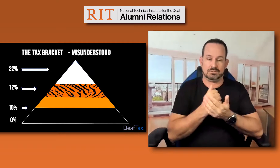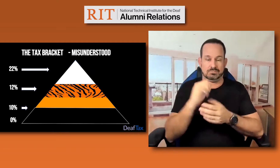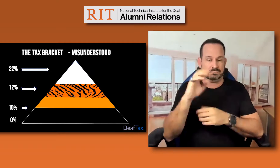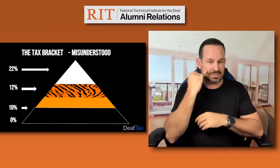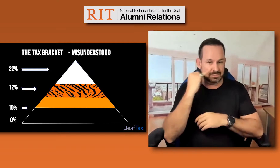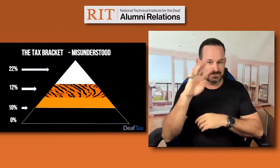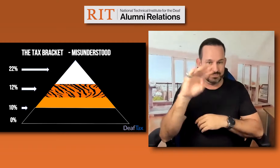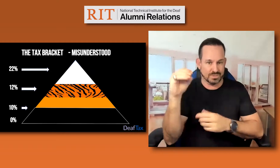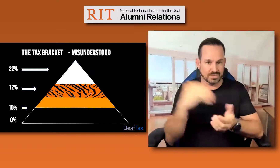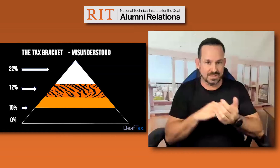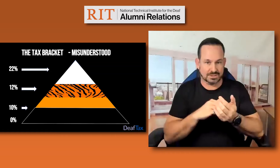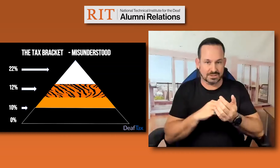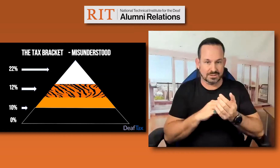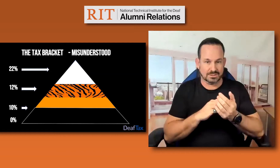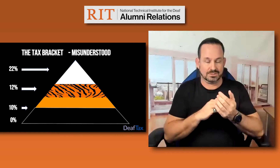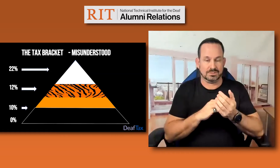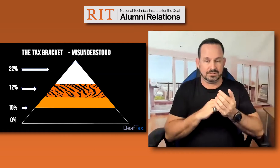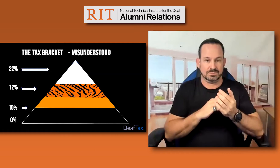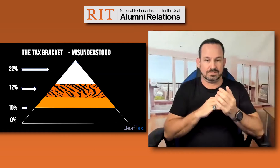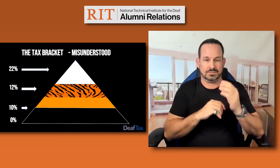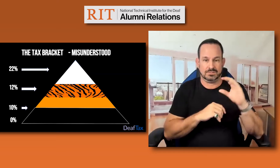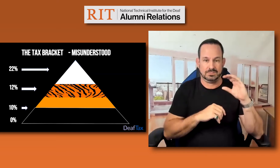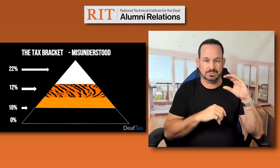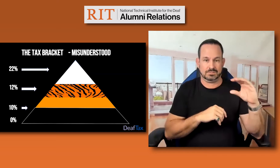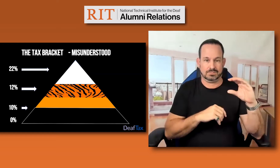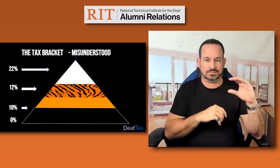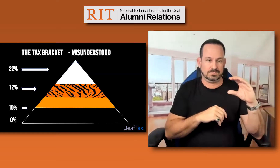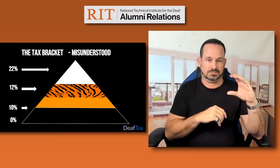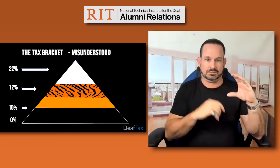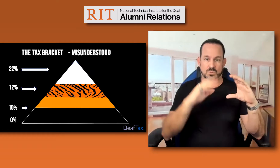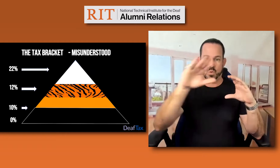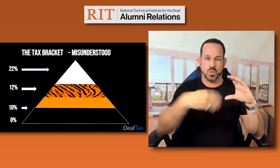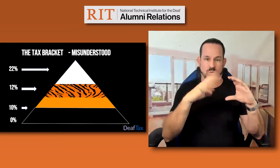If you earn $40,000, for example,